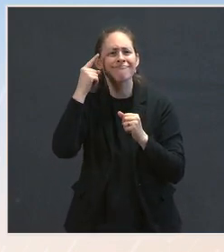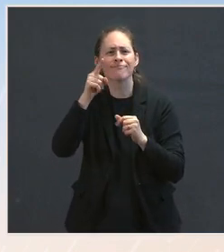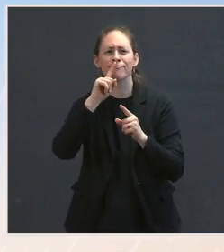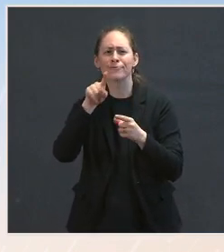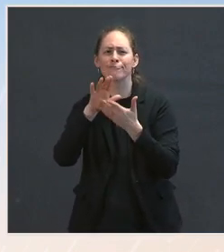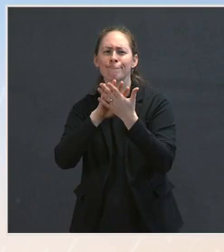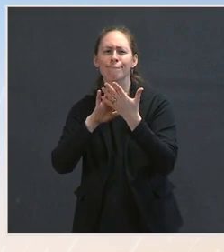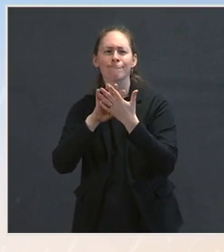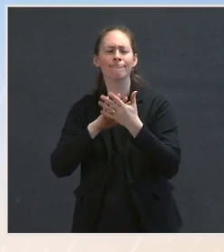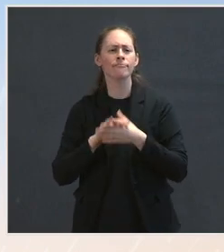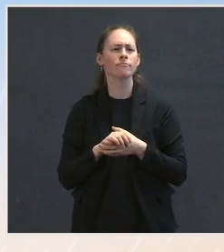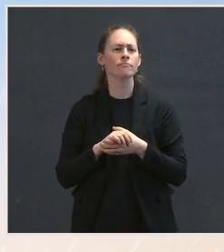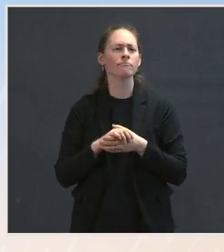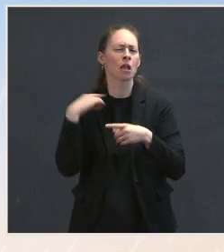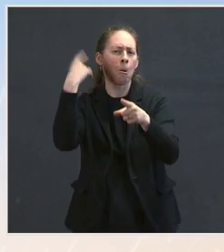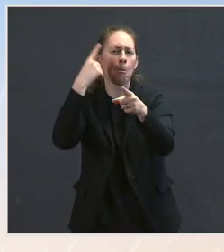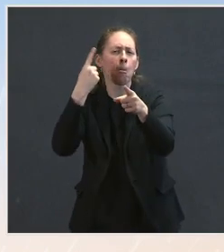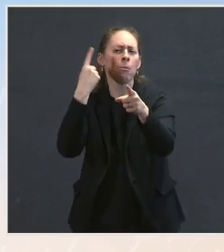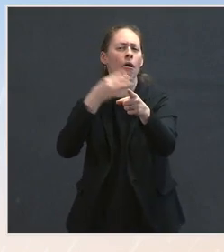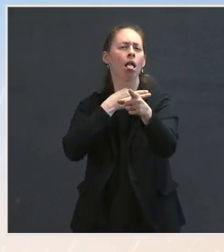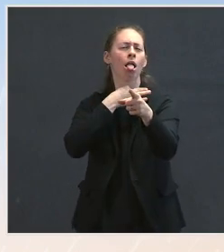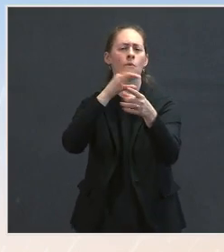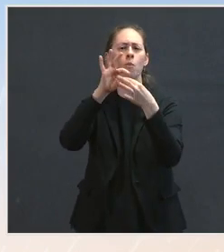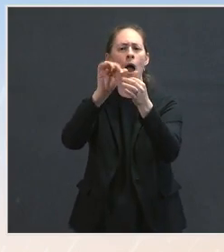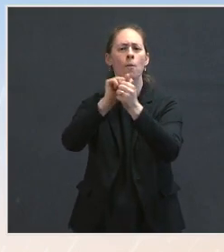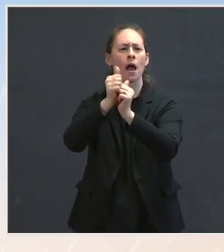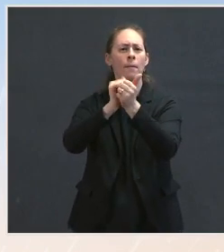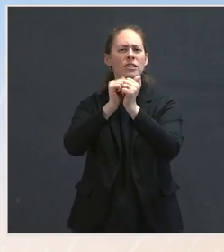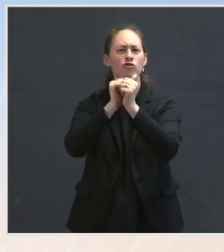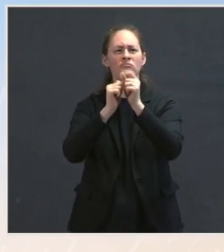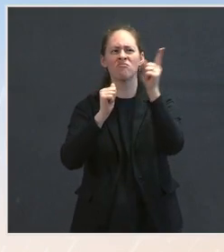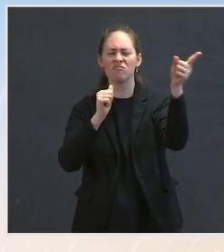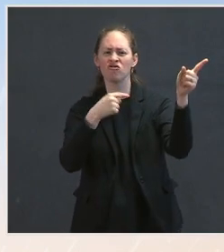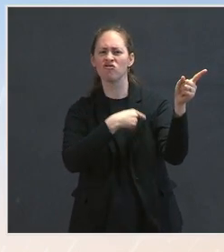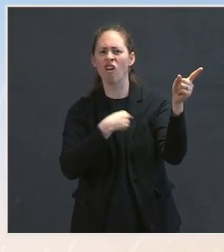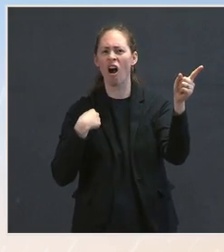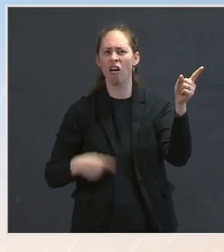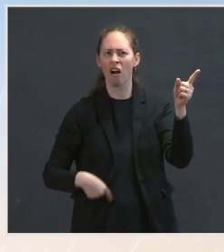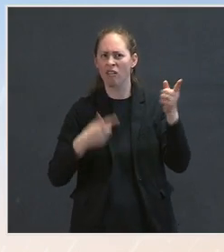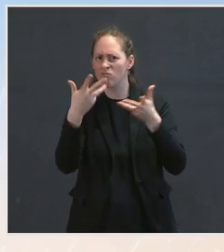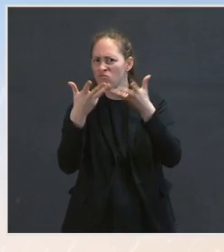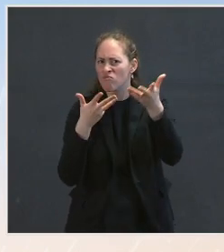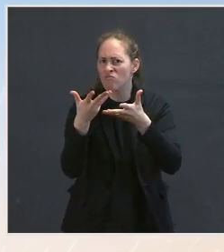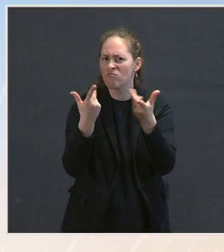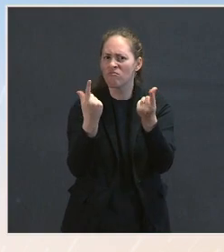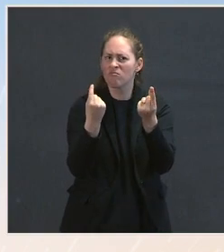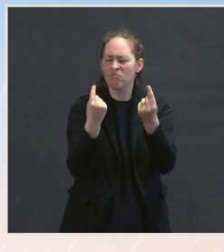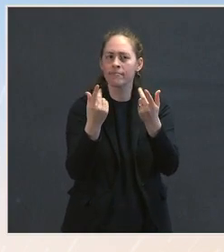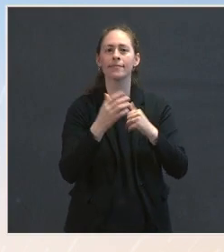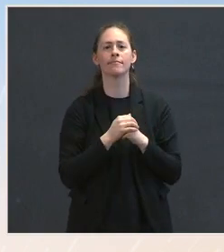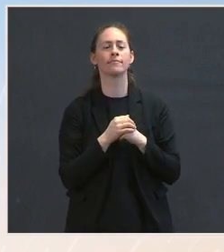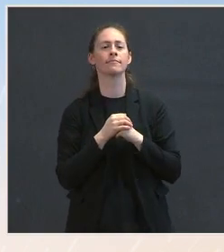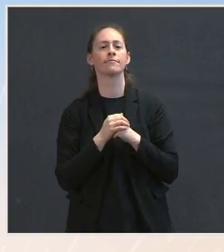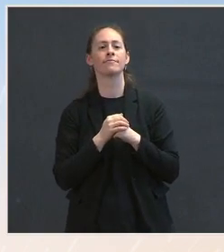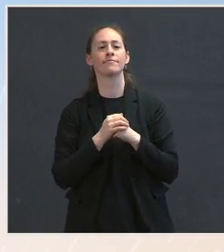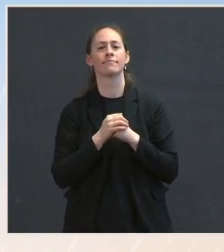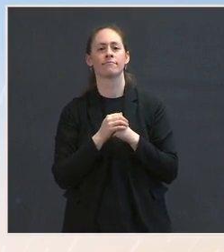in Africa? Ms. Psaki: Well, certainly we've long been concerned -- the United States has long been concerned about competition from China in Africa.